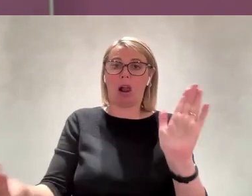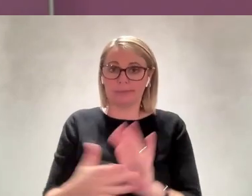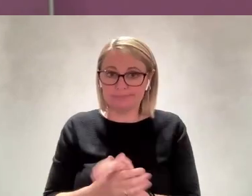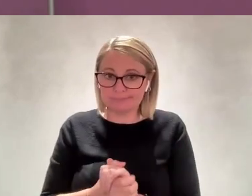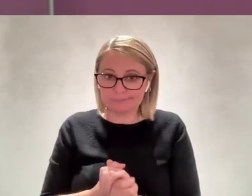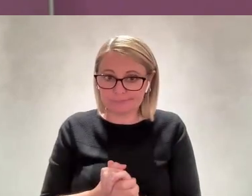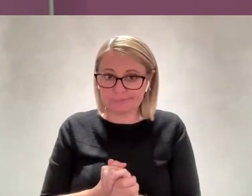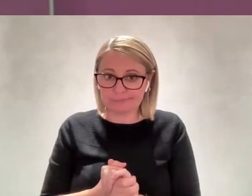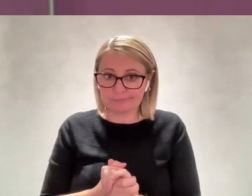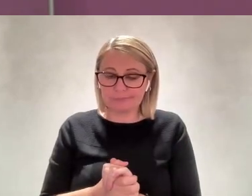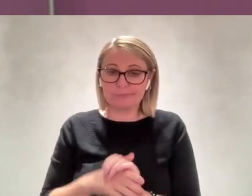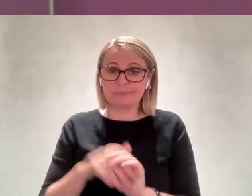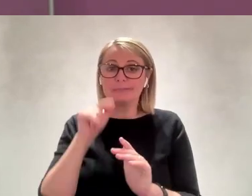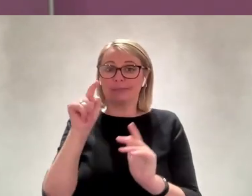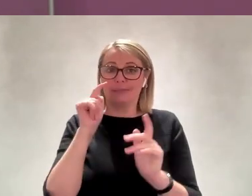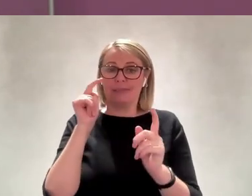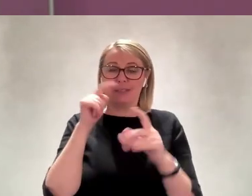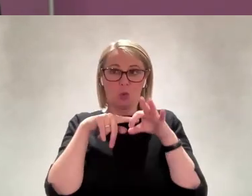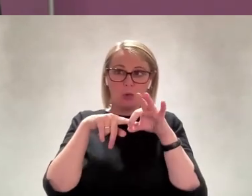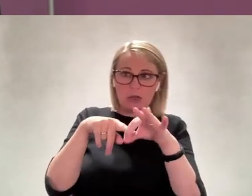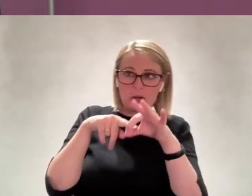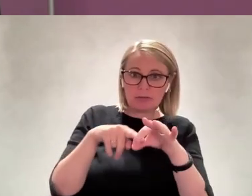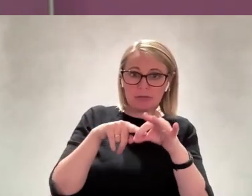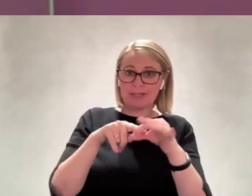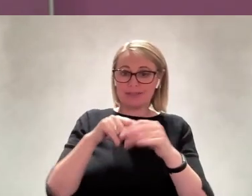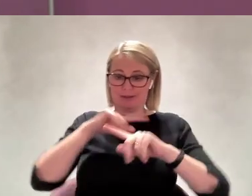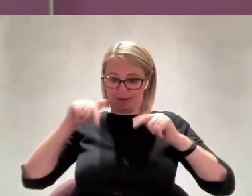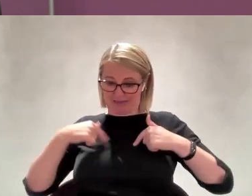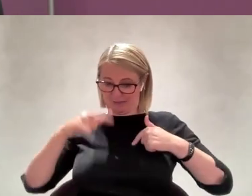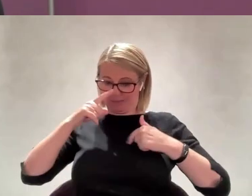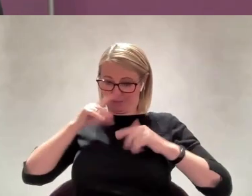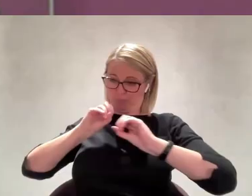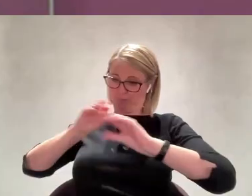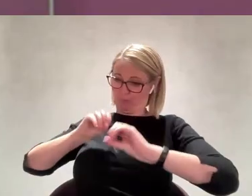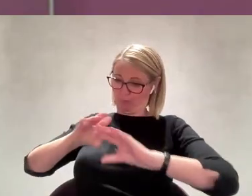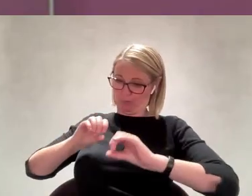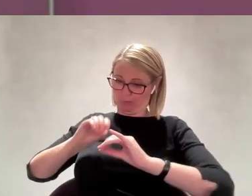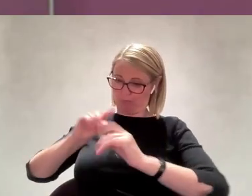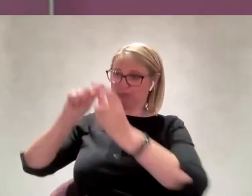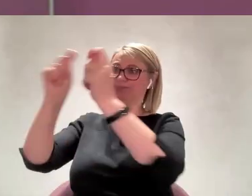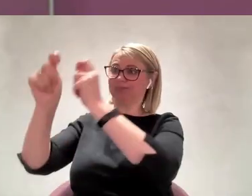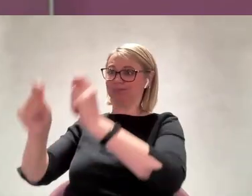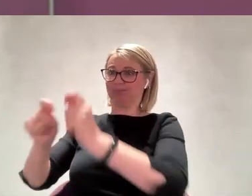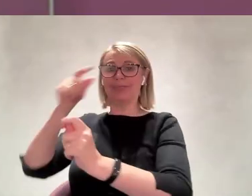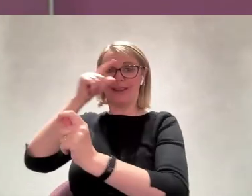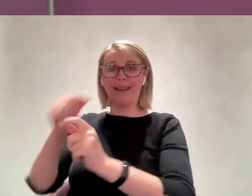It is fed by its queries and by us humans, and as a result, can be flawed.